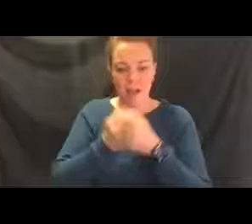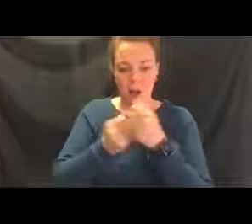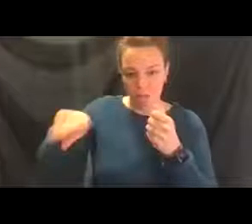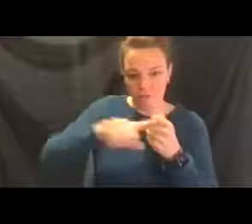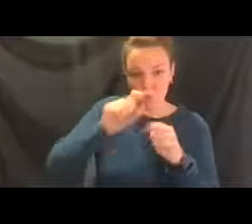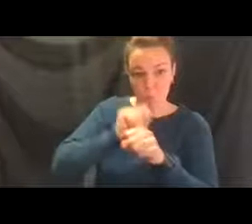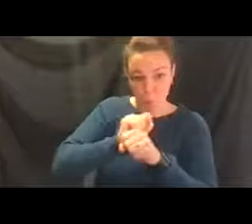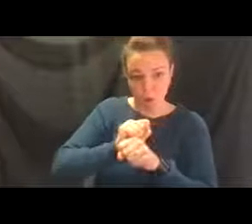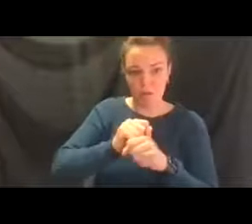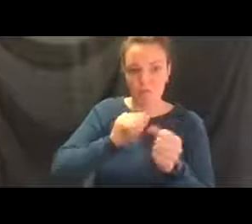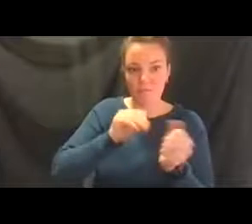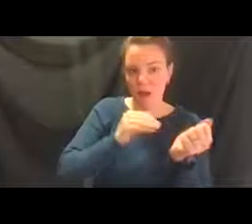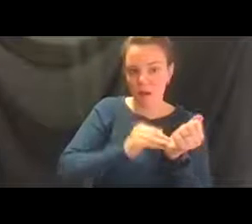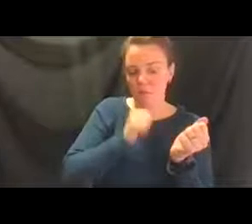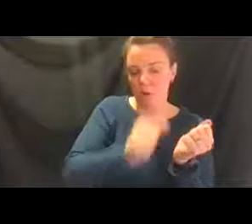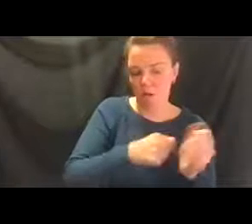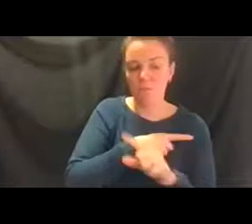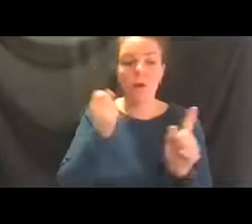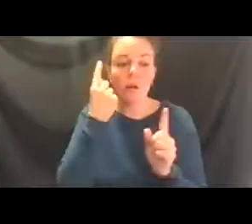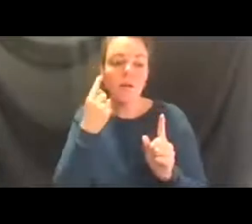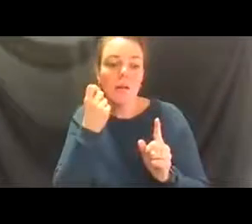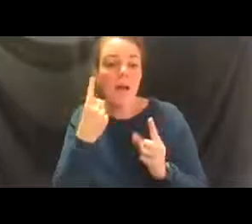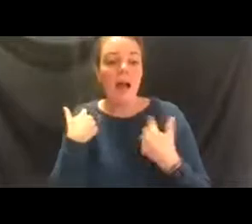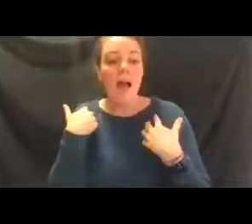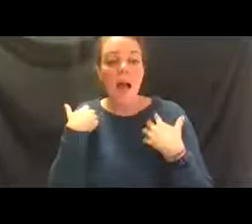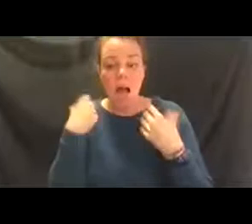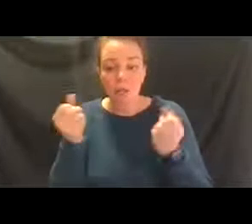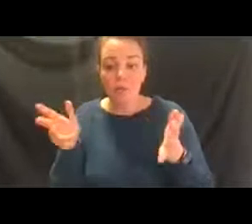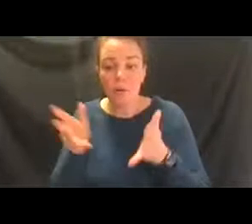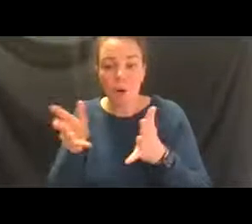Health promotion has been identified as one of the most important public health activities.